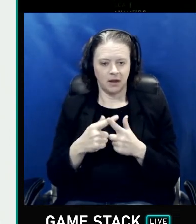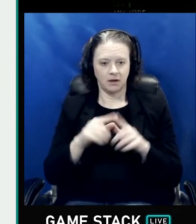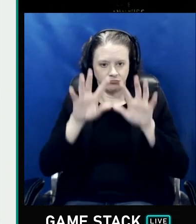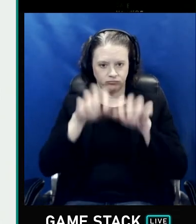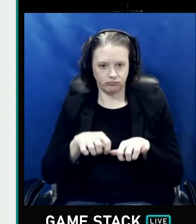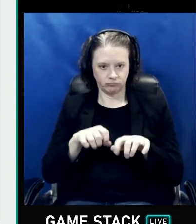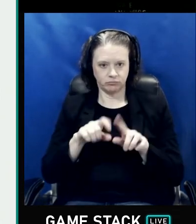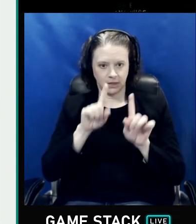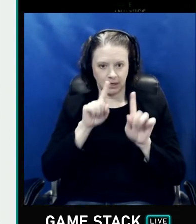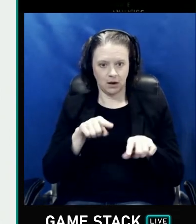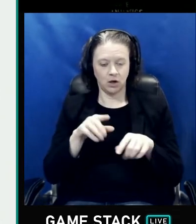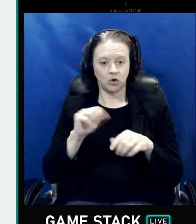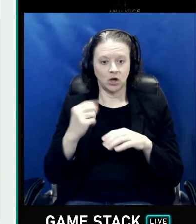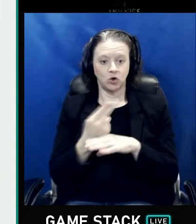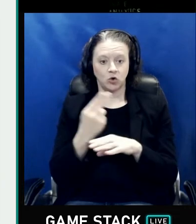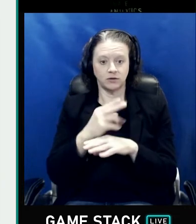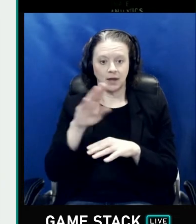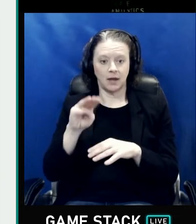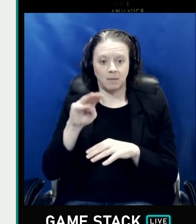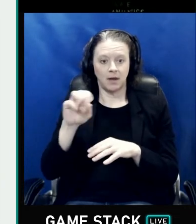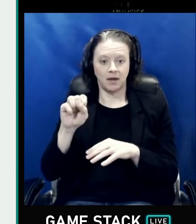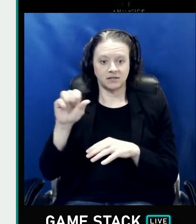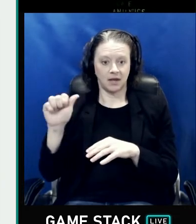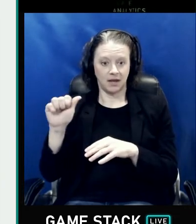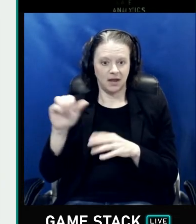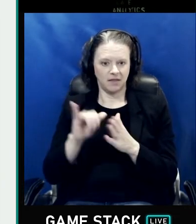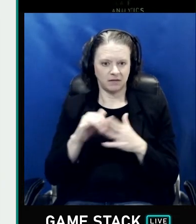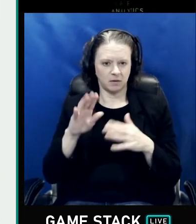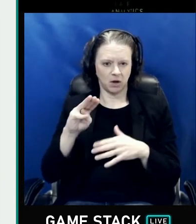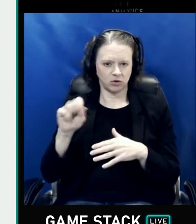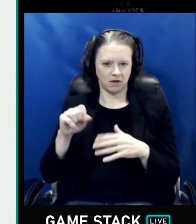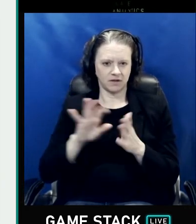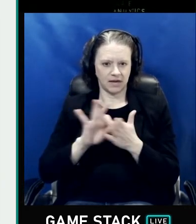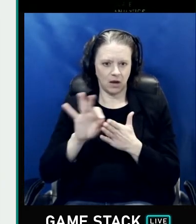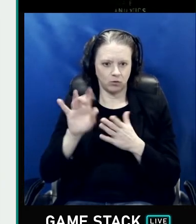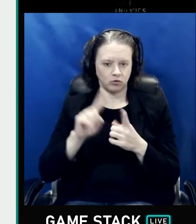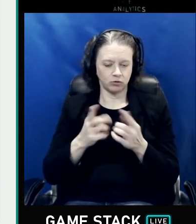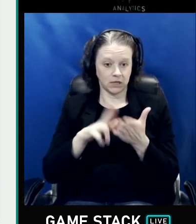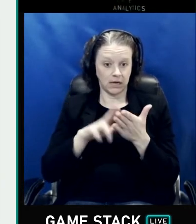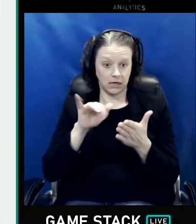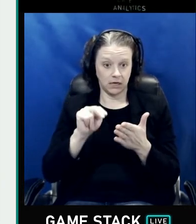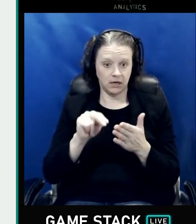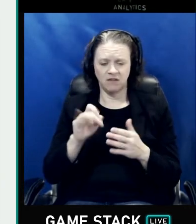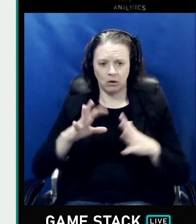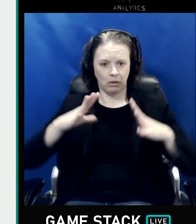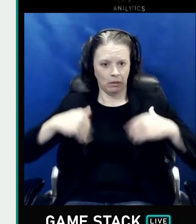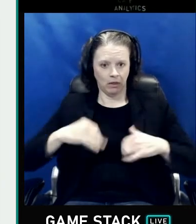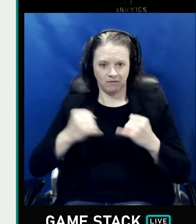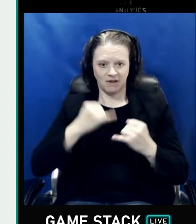your Microsoft account, to sign in. If you haven't finalized the game studio name, you can change that later, it's okay.